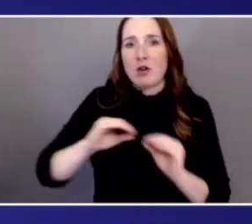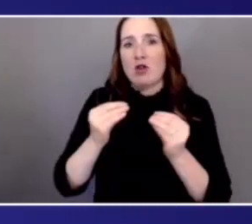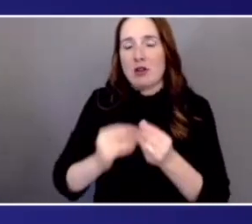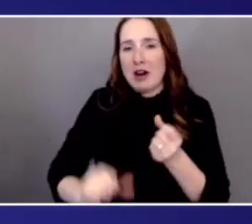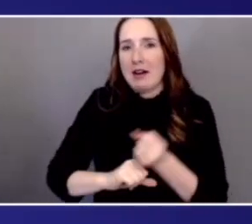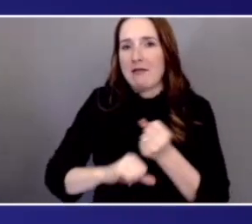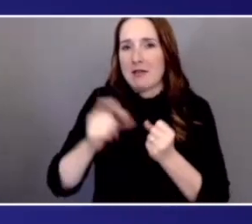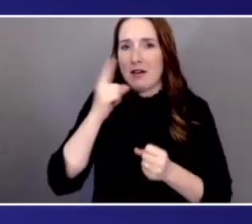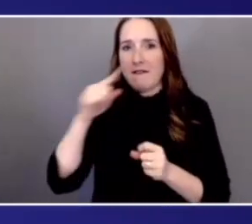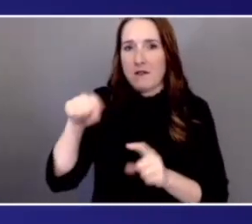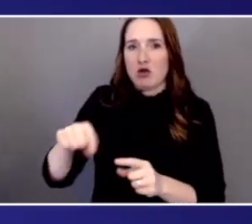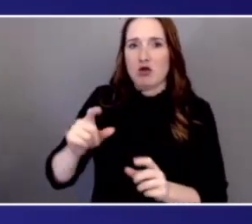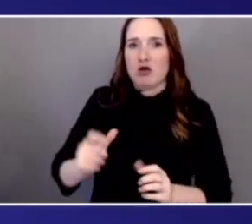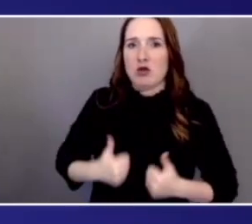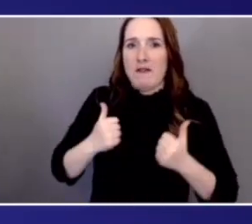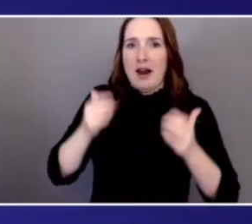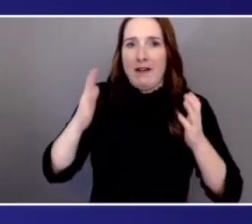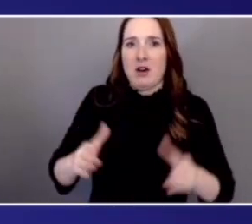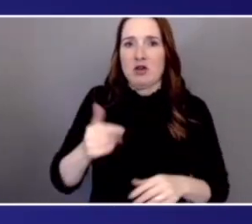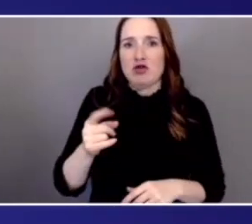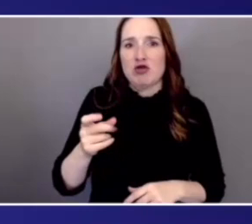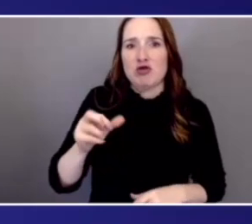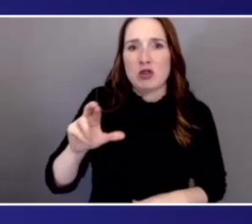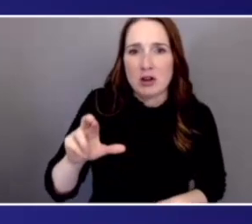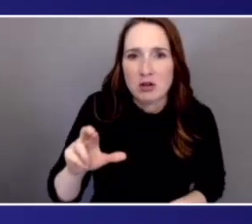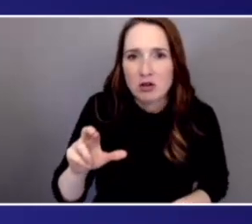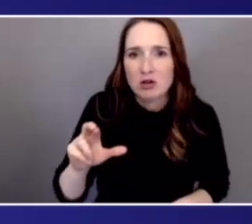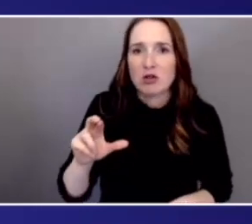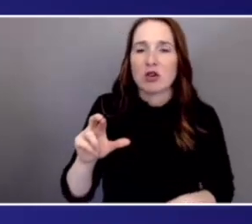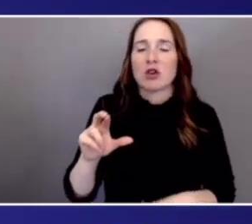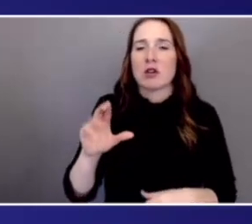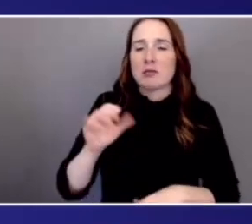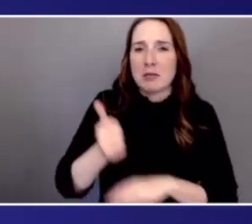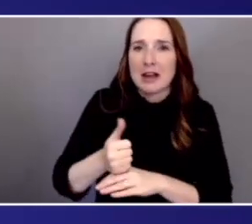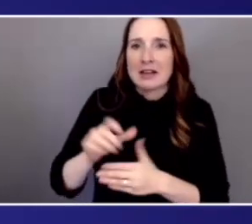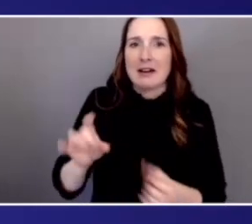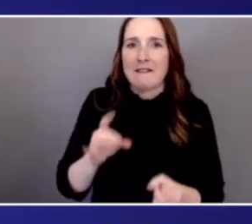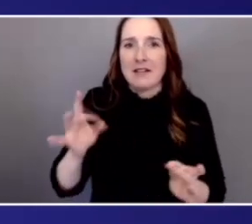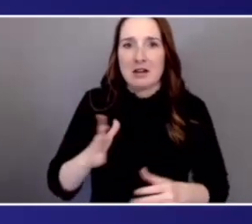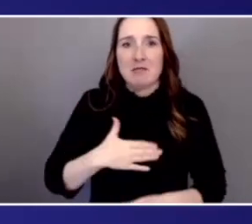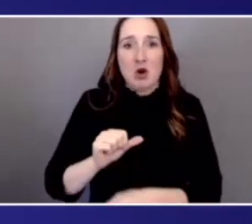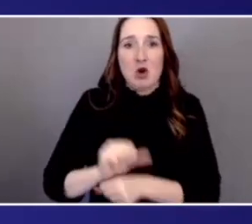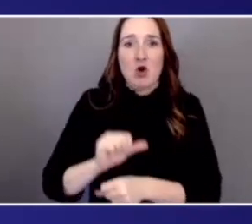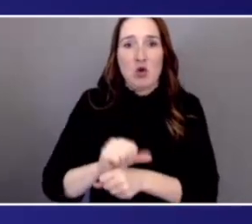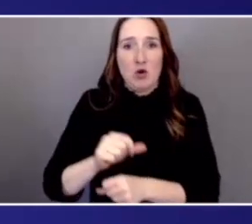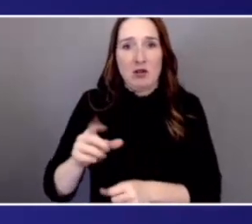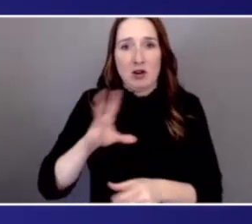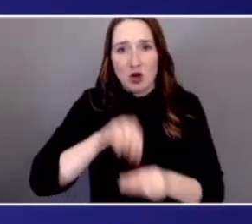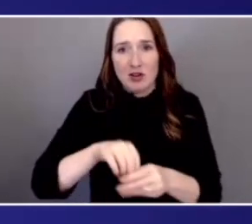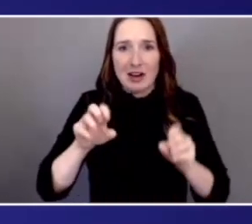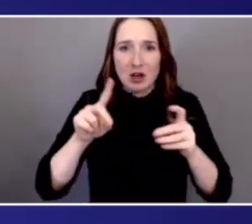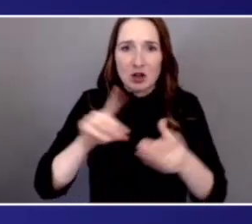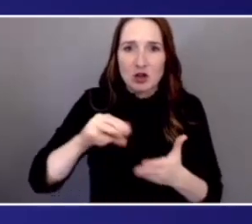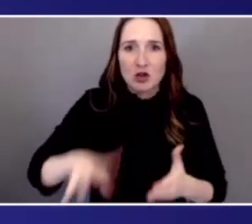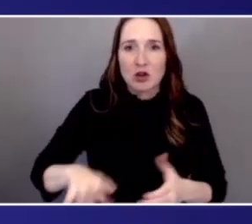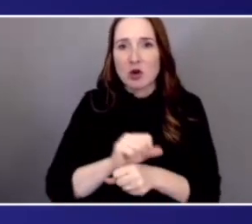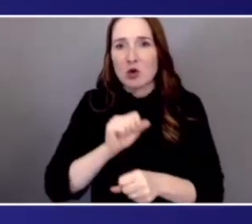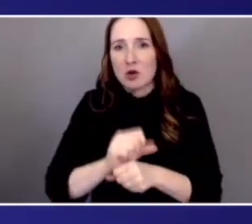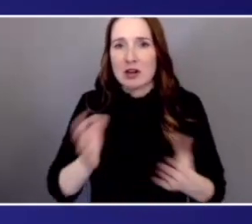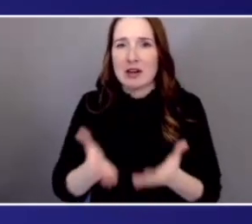My work has included educating students and workers about their rights. Advocating for stronger laws and regulations against gender-based violence, including here at the Department of Education.